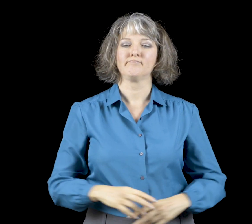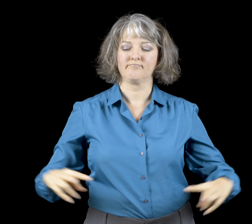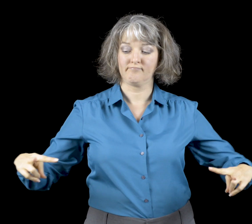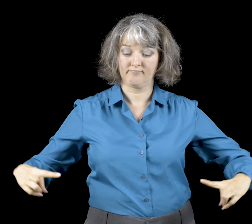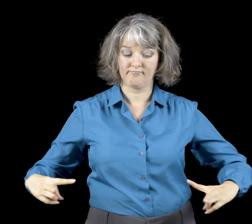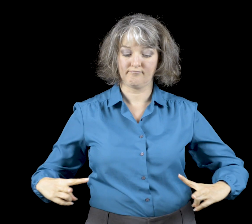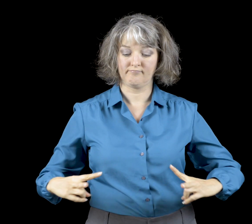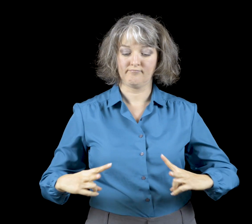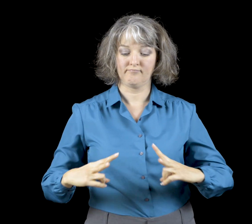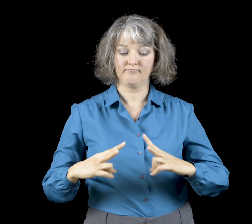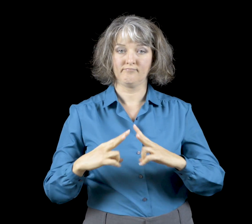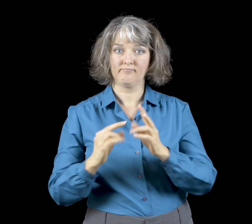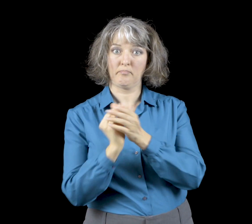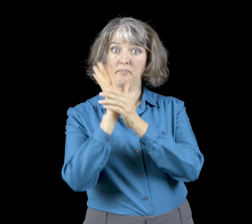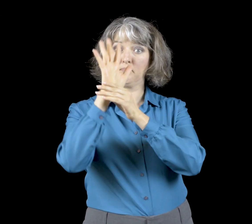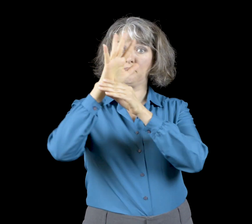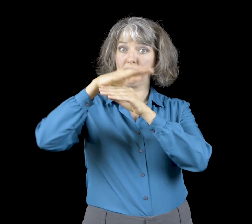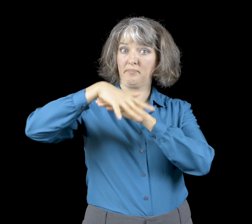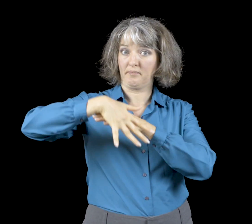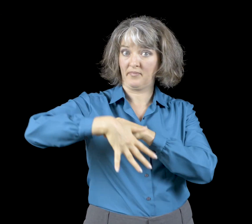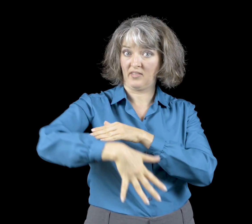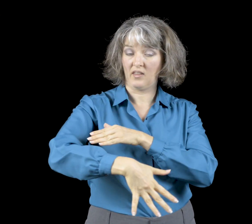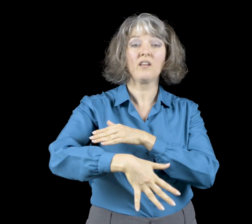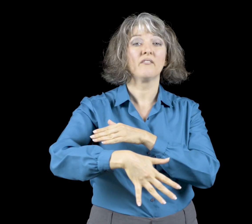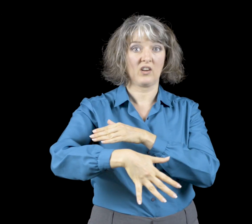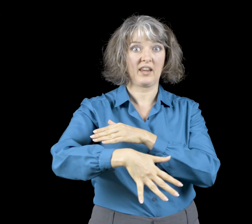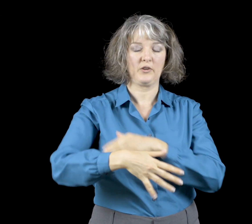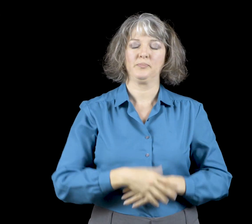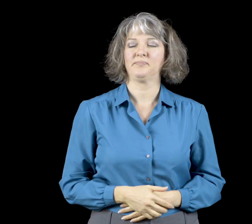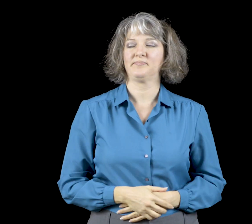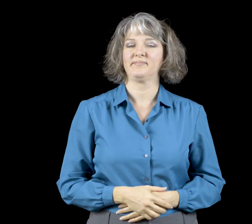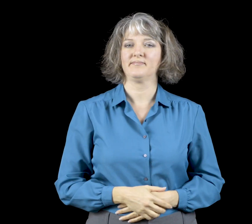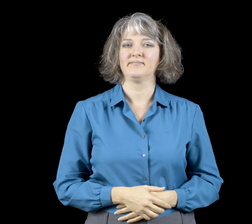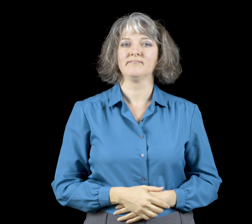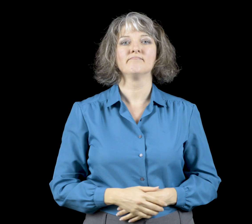[Or the V shape hands with eruption and flowing lava for volcano.]